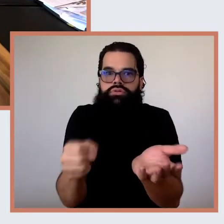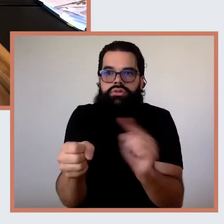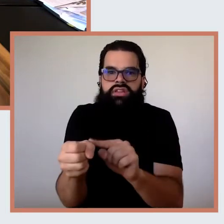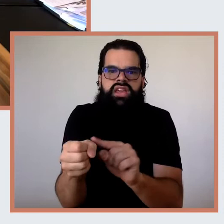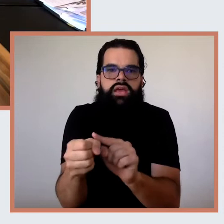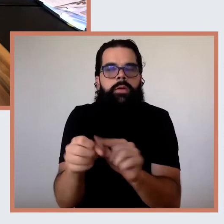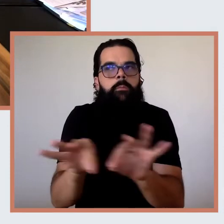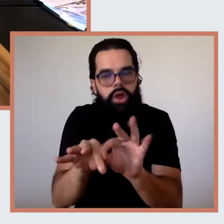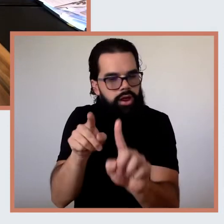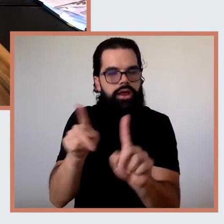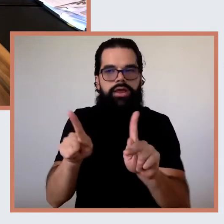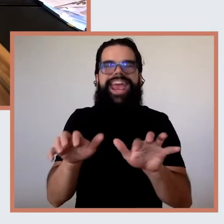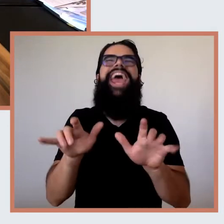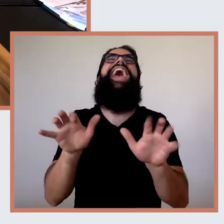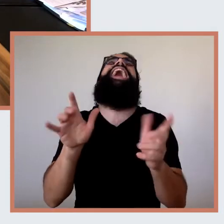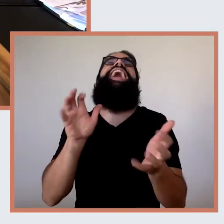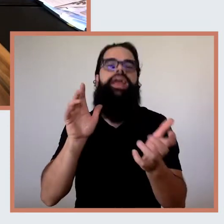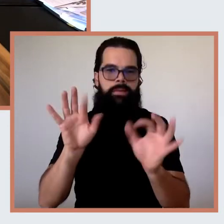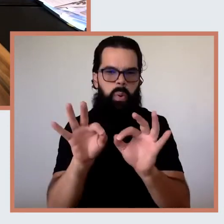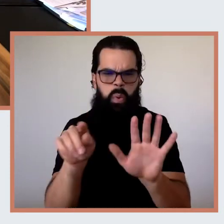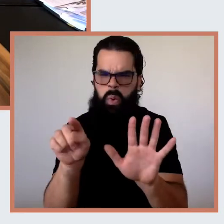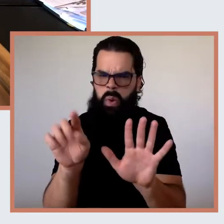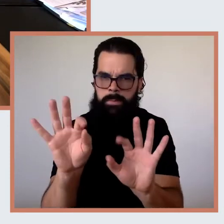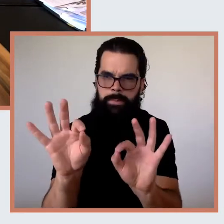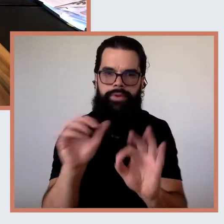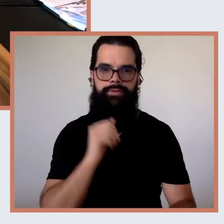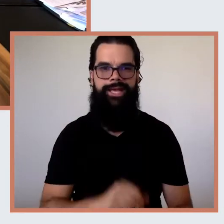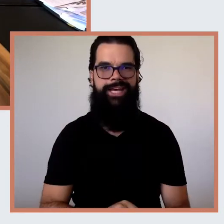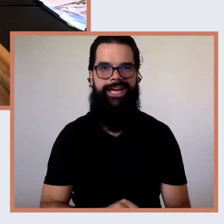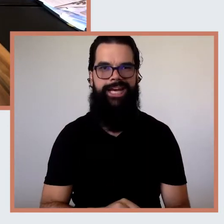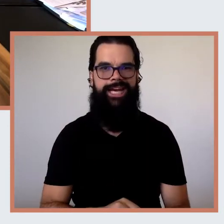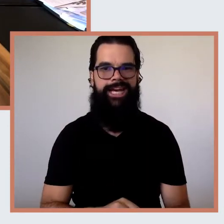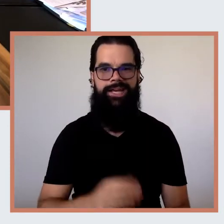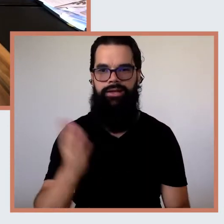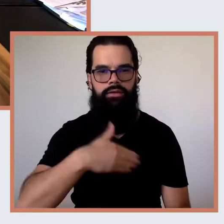I'm hearing laughter, that's why it's so important. We had a producer who had never done this.